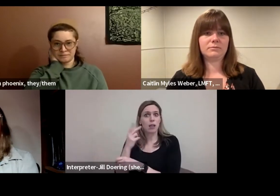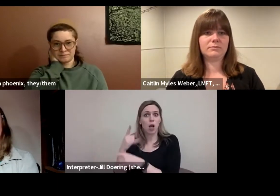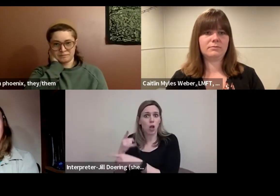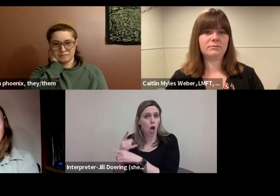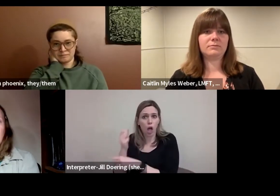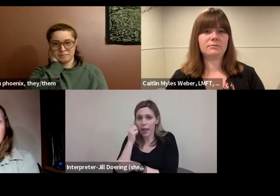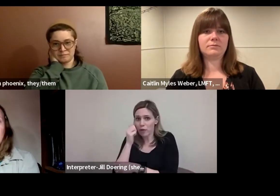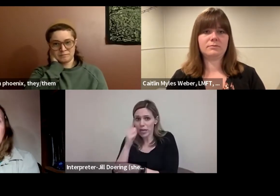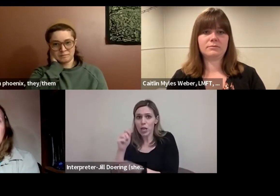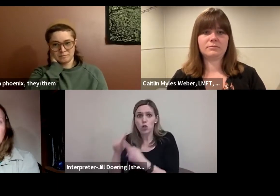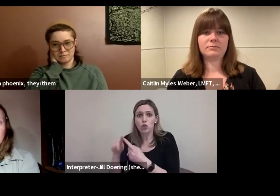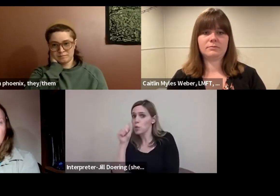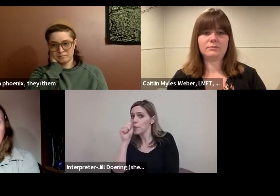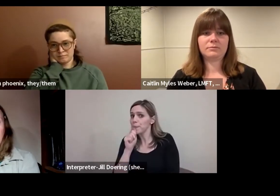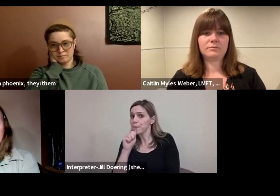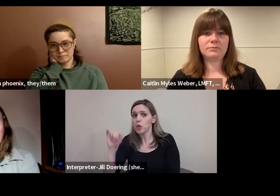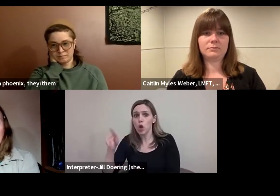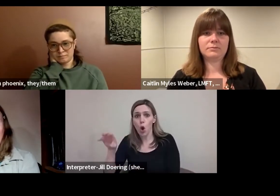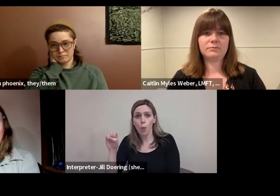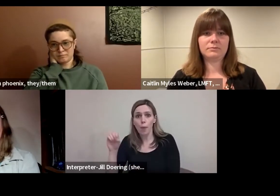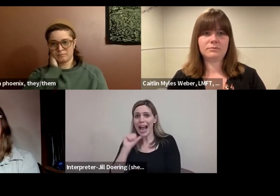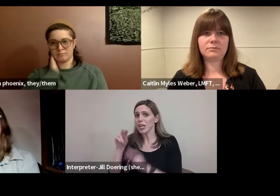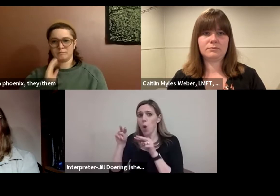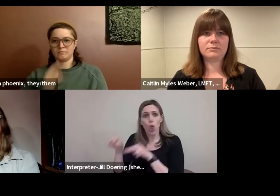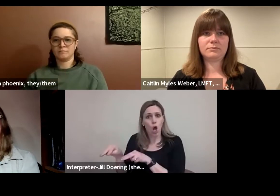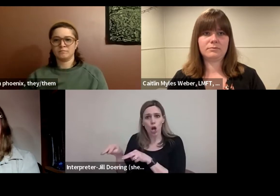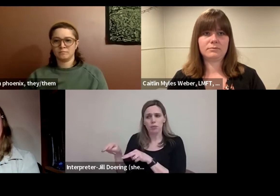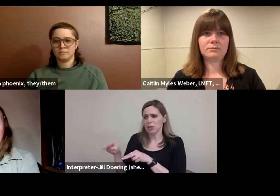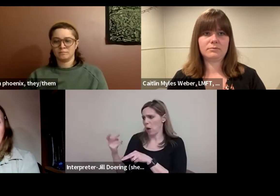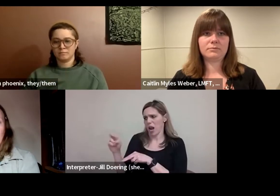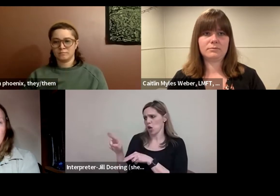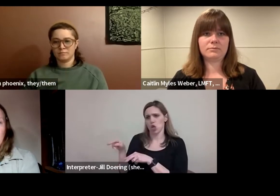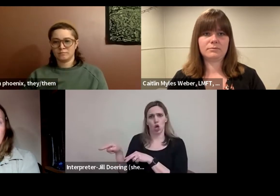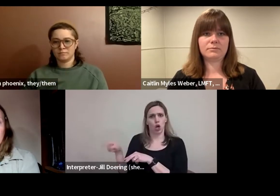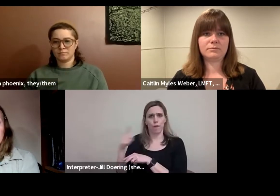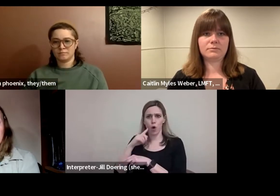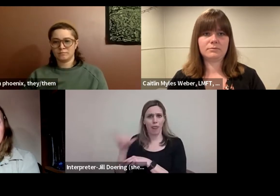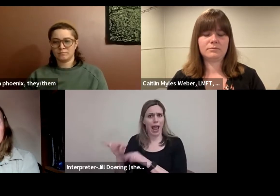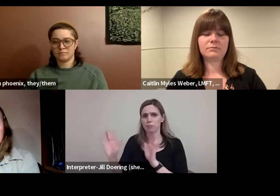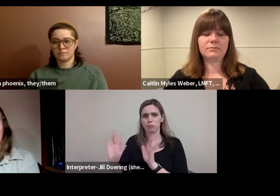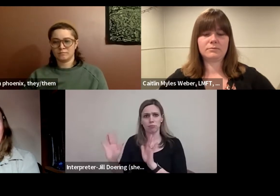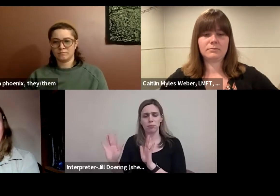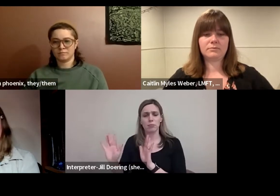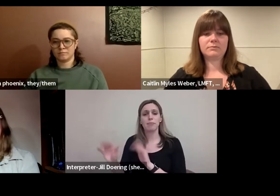I don't look down upon her for that. Another one, another partner of mine restricts their eating